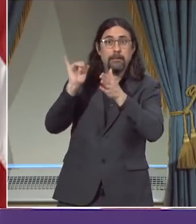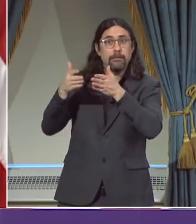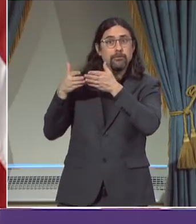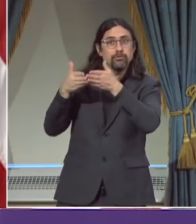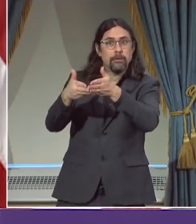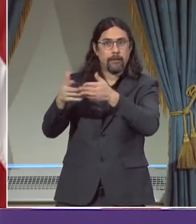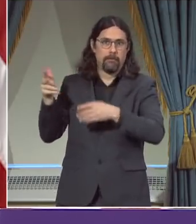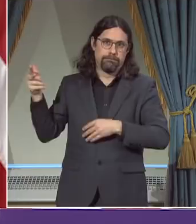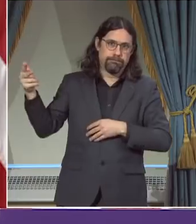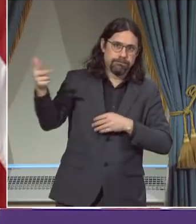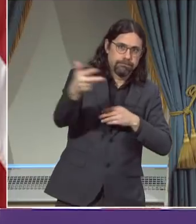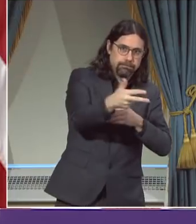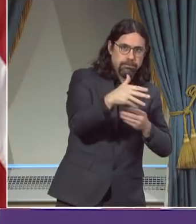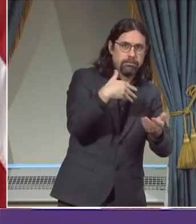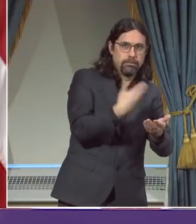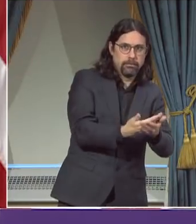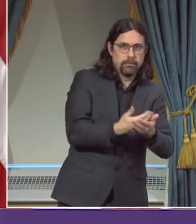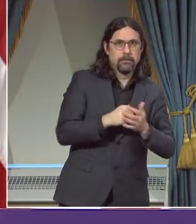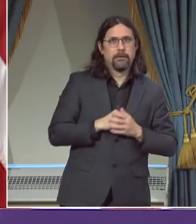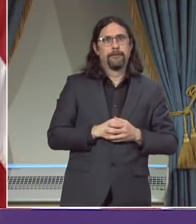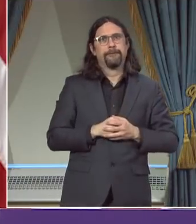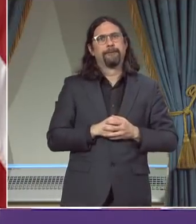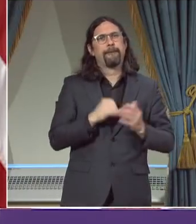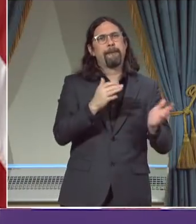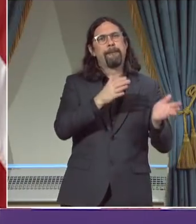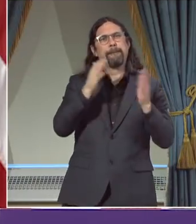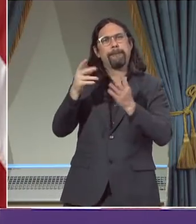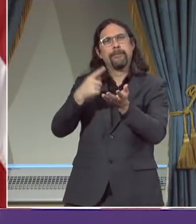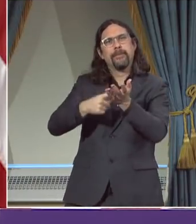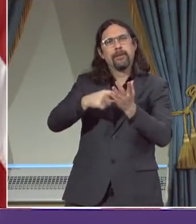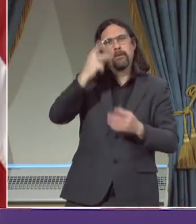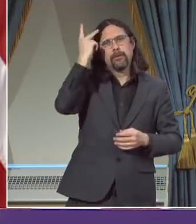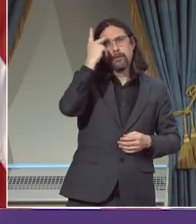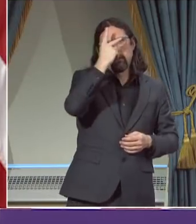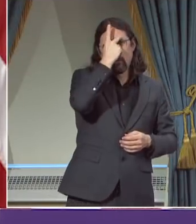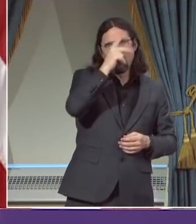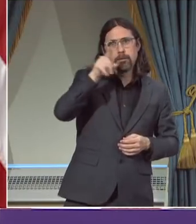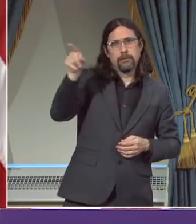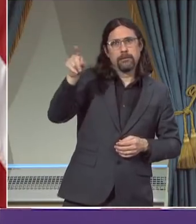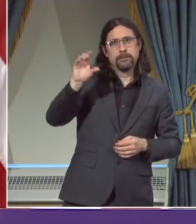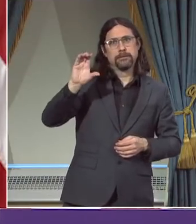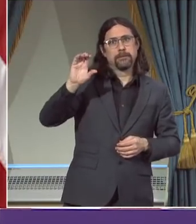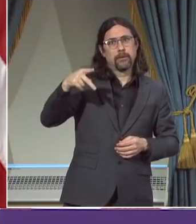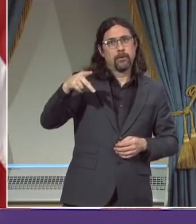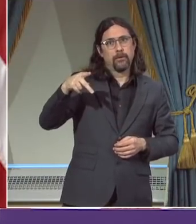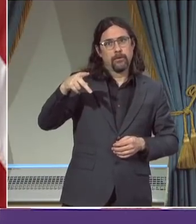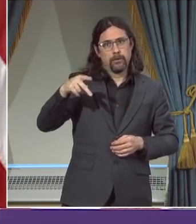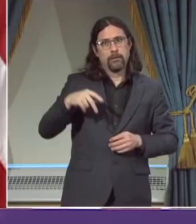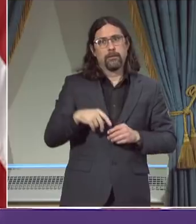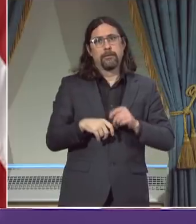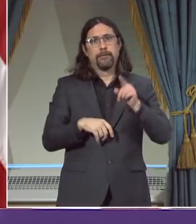IN OUR CITY. ALSO VERY IMPORTANT IN CENTRAL PARK -- WE'RE GOING TO BE